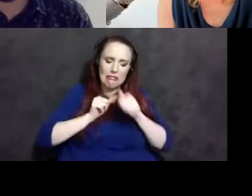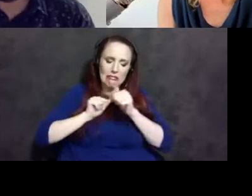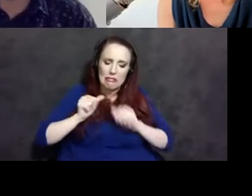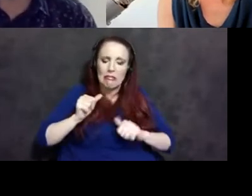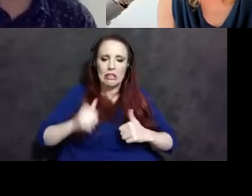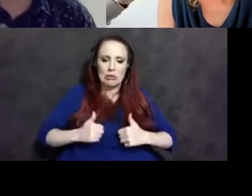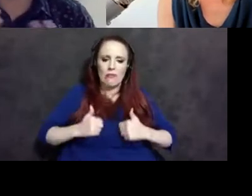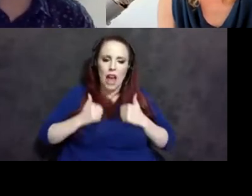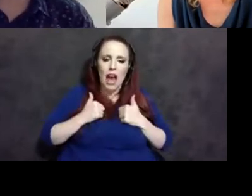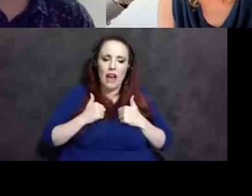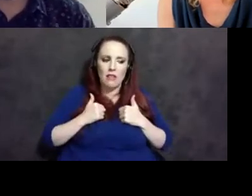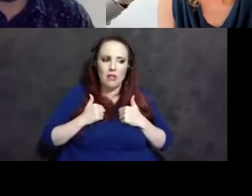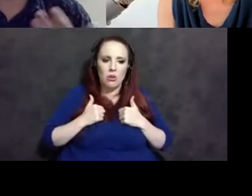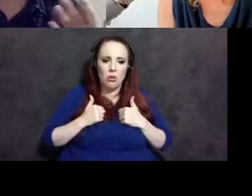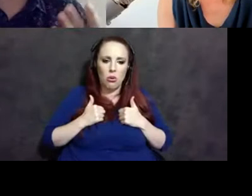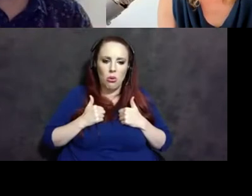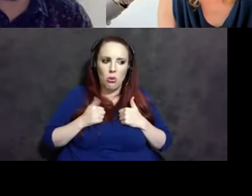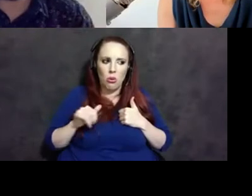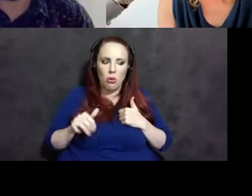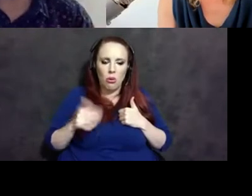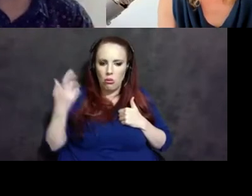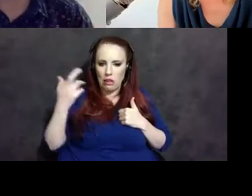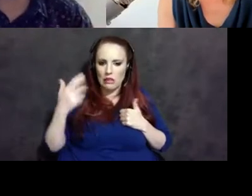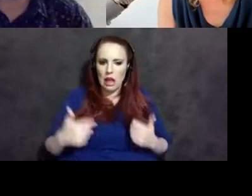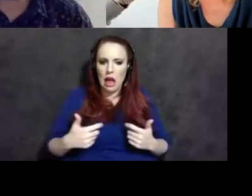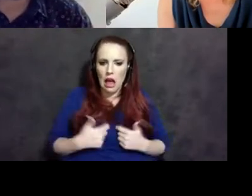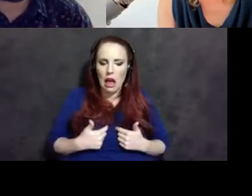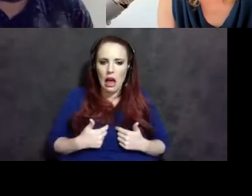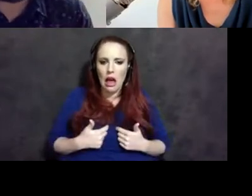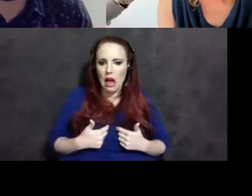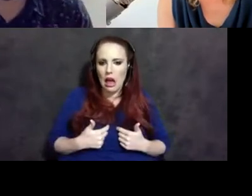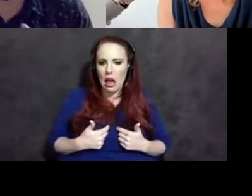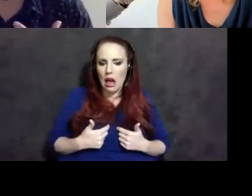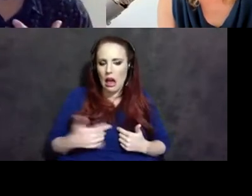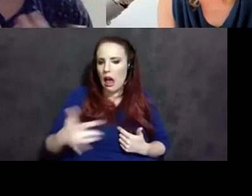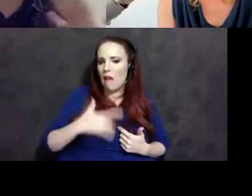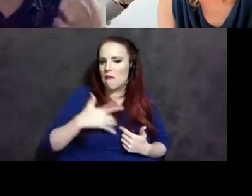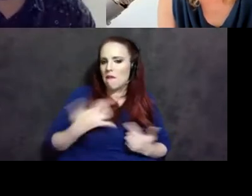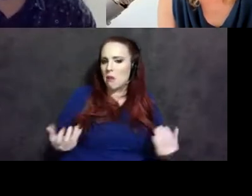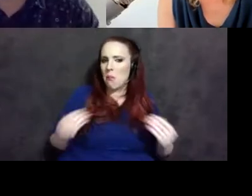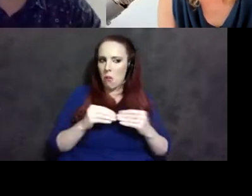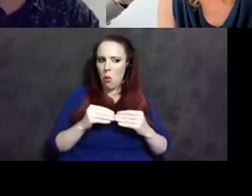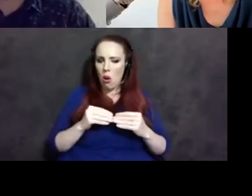I realized, oh, I am, actually, I'm feeling more like a masculine person and nonbinary,